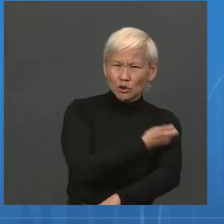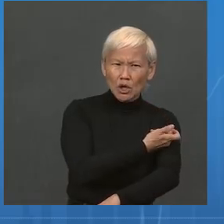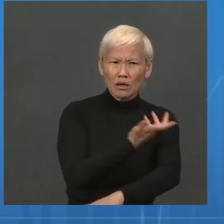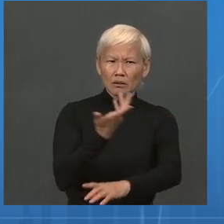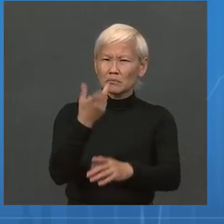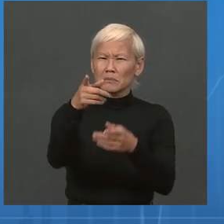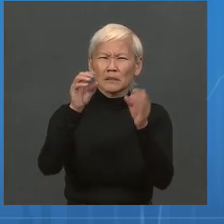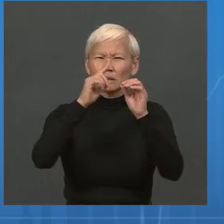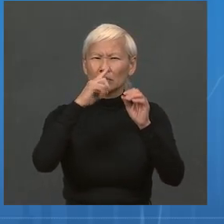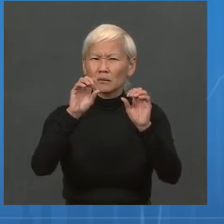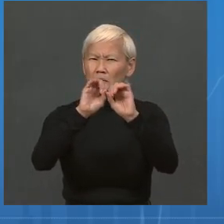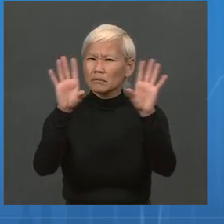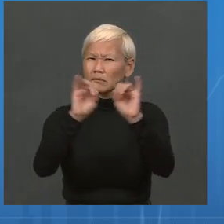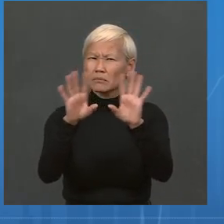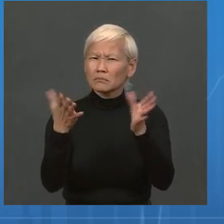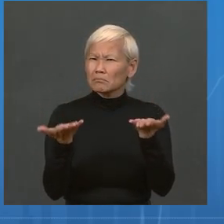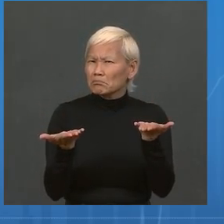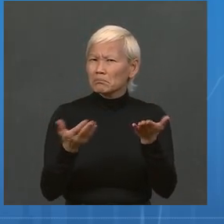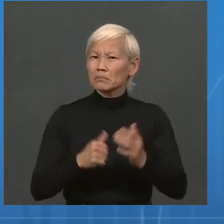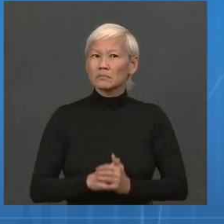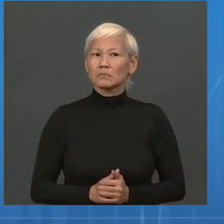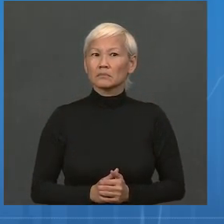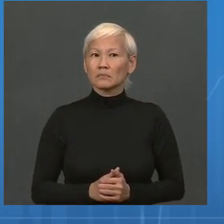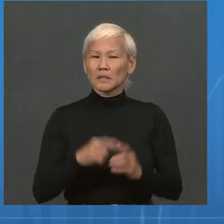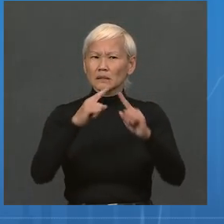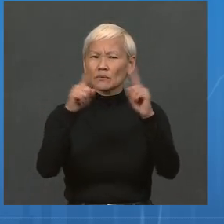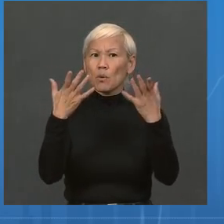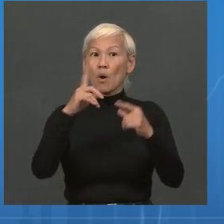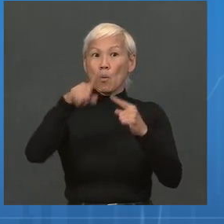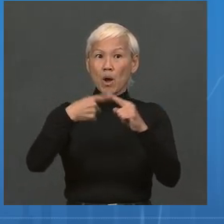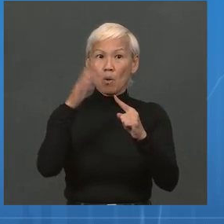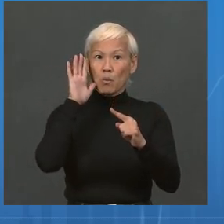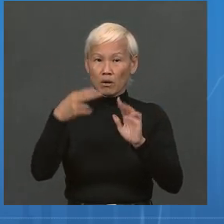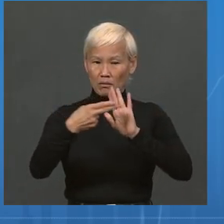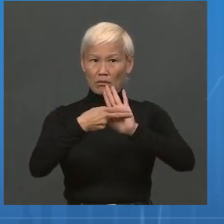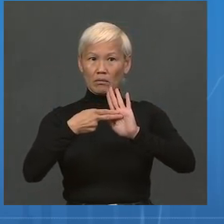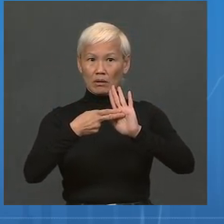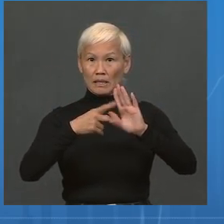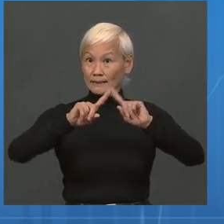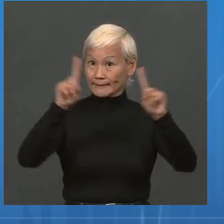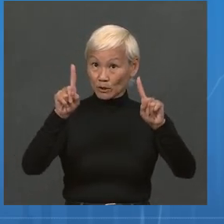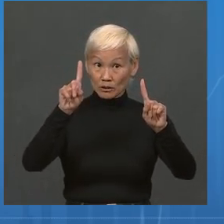How will that be determined and when? And how might that figure into federal vaccination guidelines